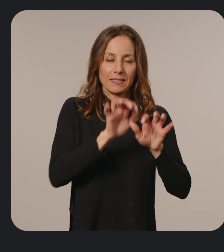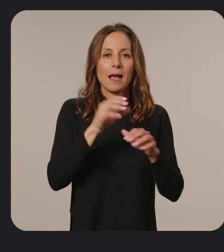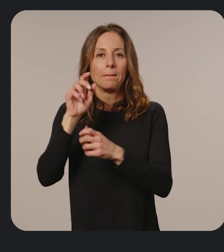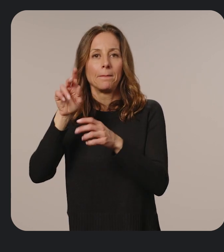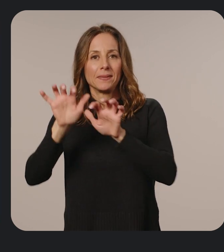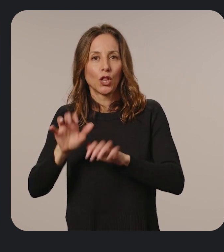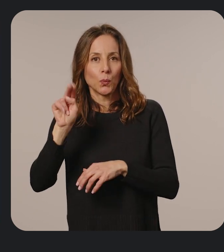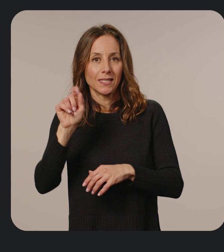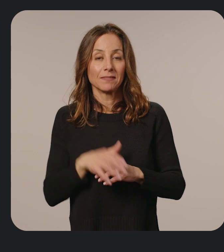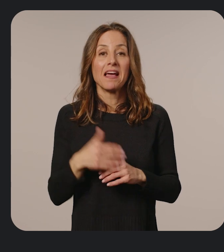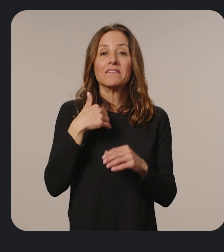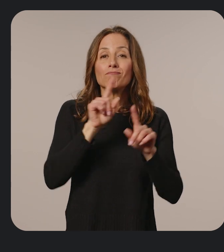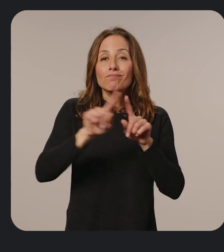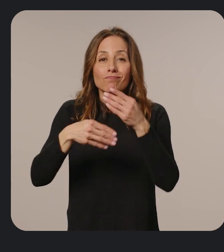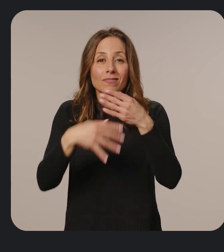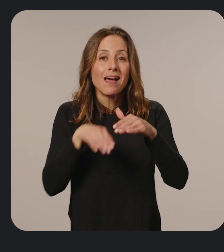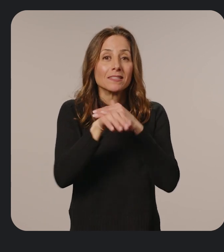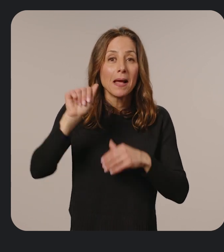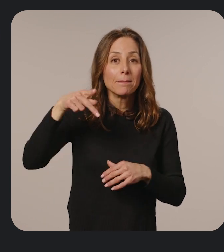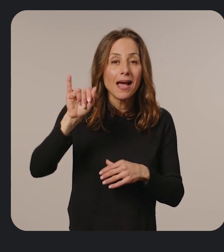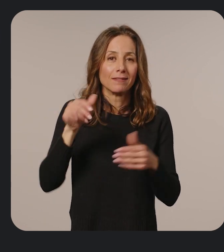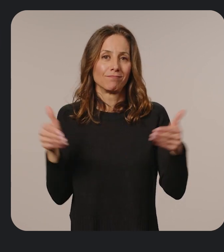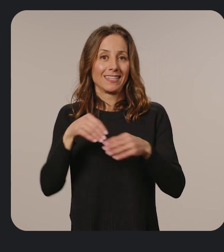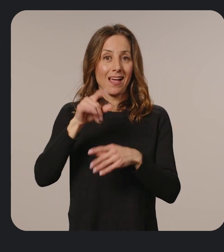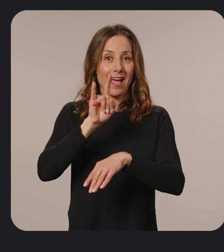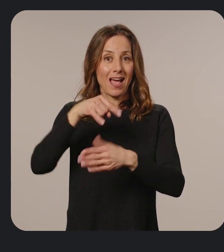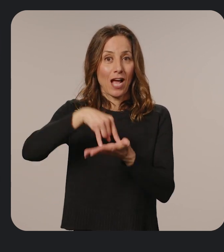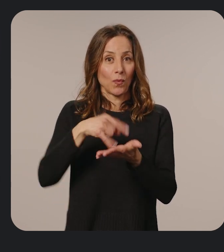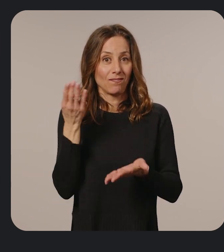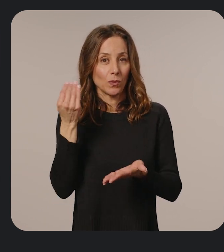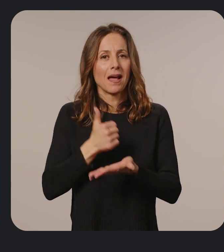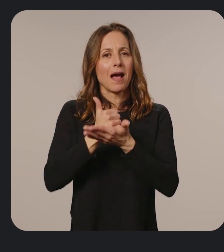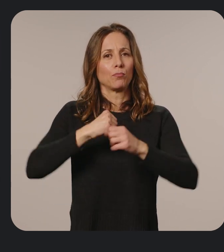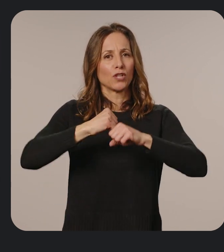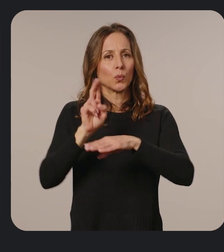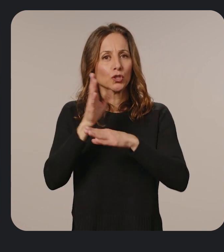units. There are a host of new accessibility APIs being introduced in Android 14, helping